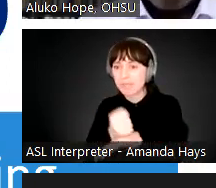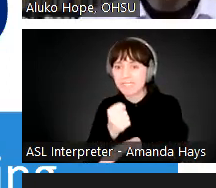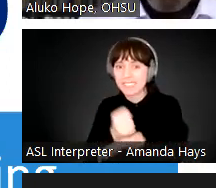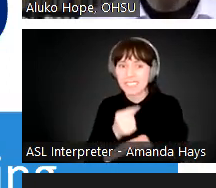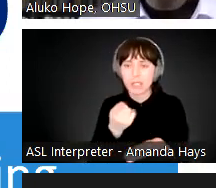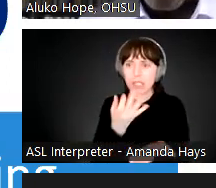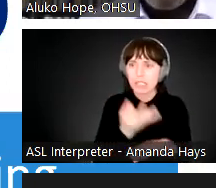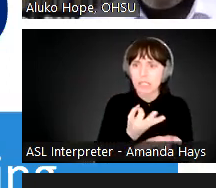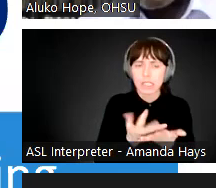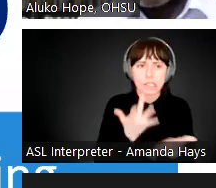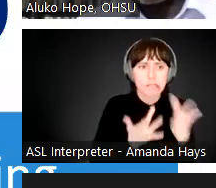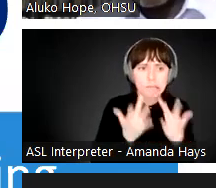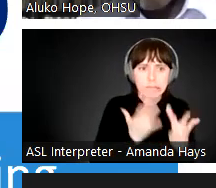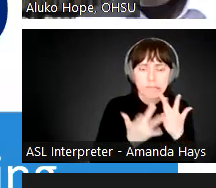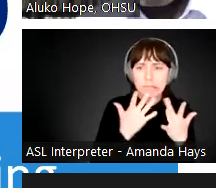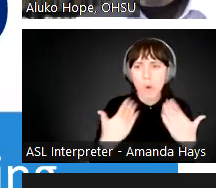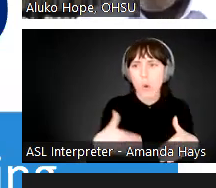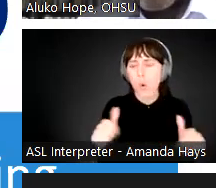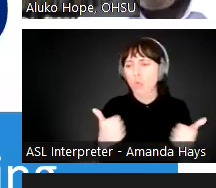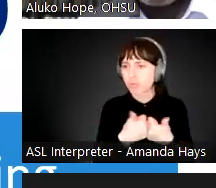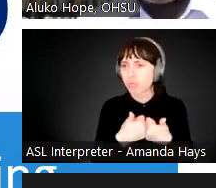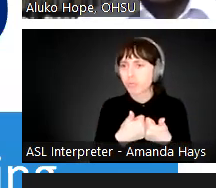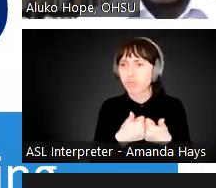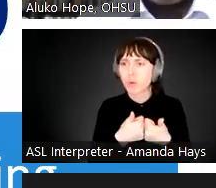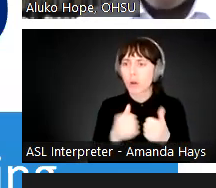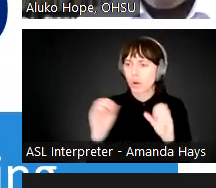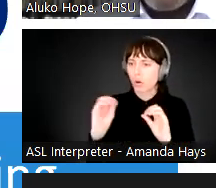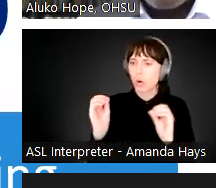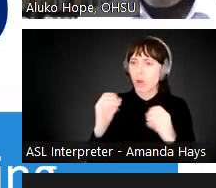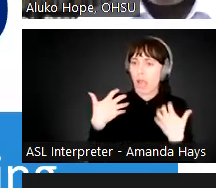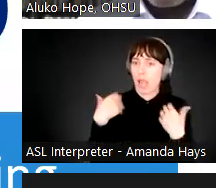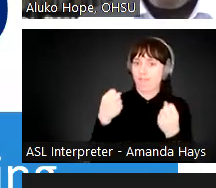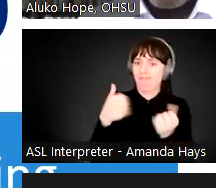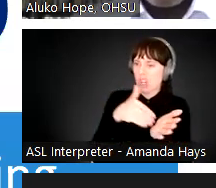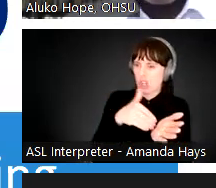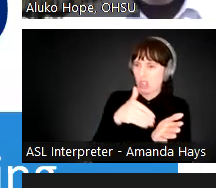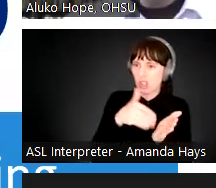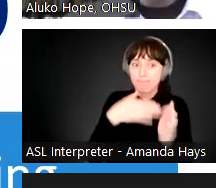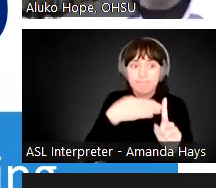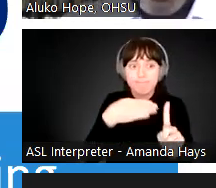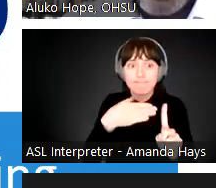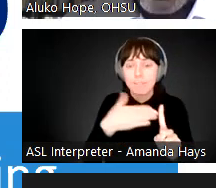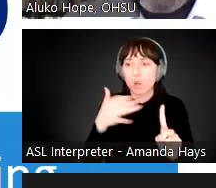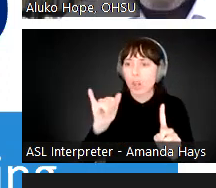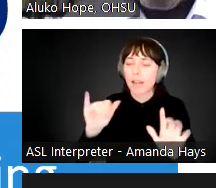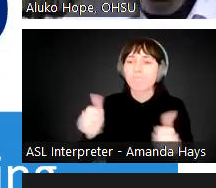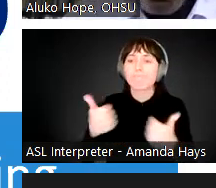don't have a healthcare provider or have access to good healthcare, that will be a challenge as well, and can make